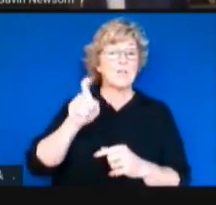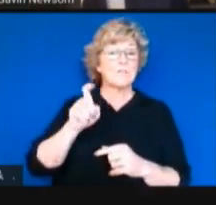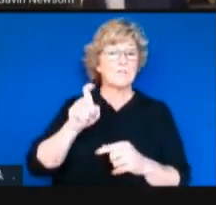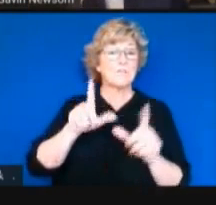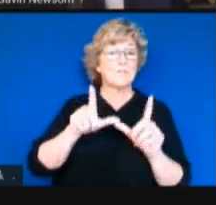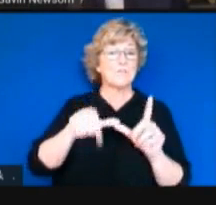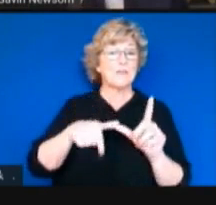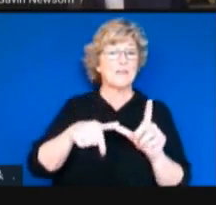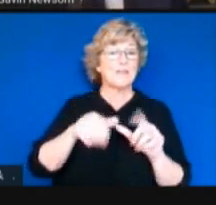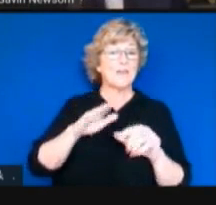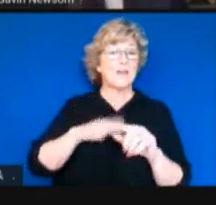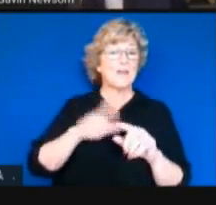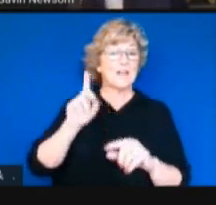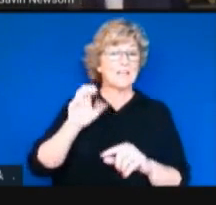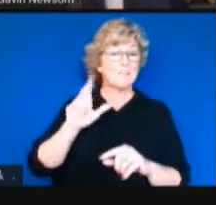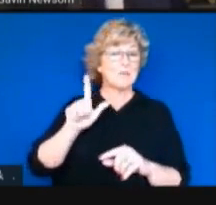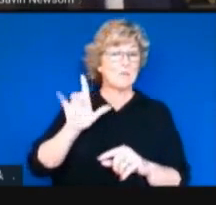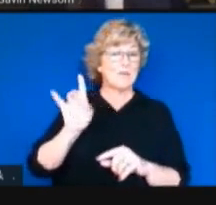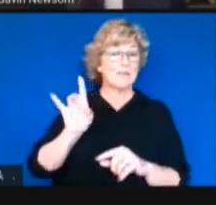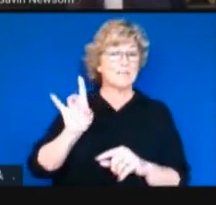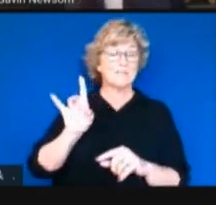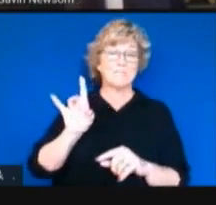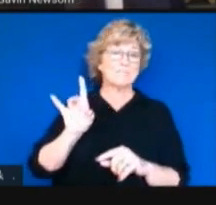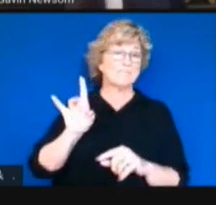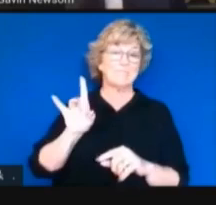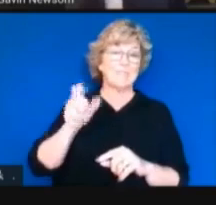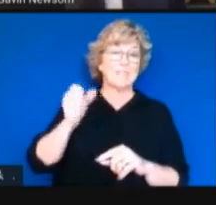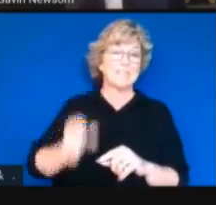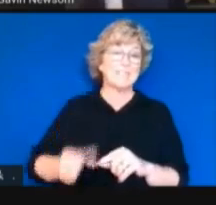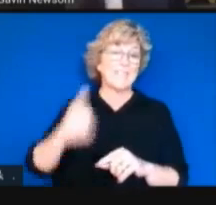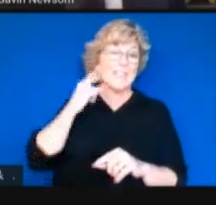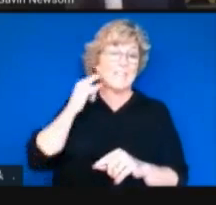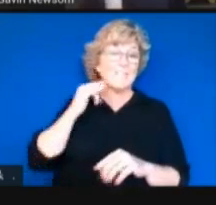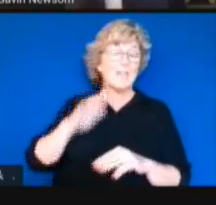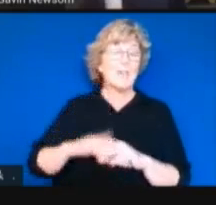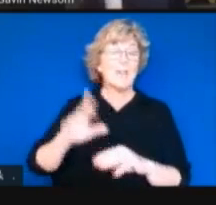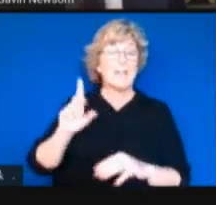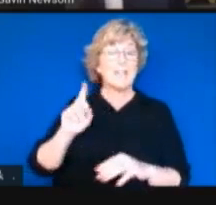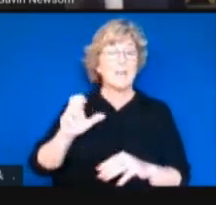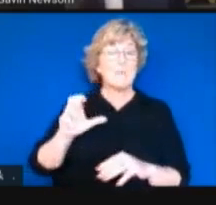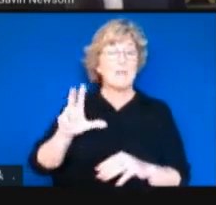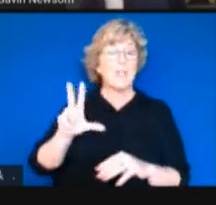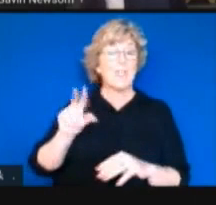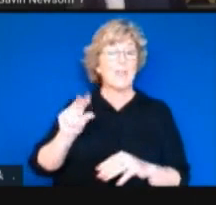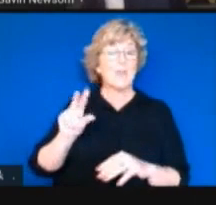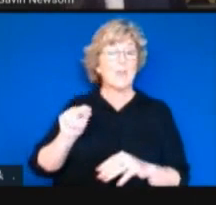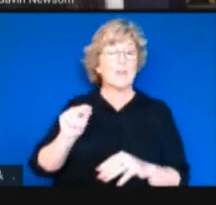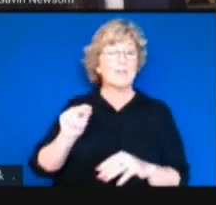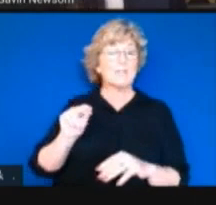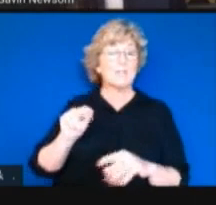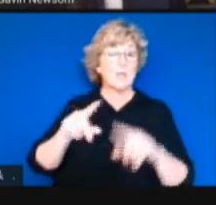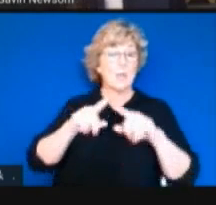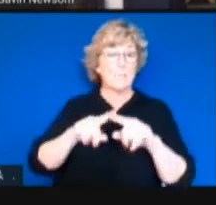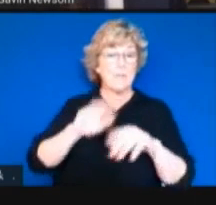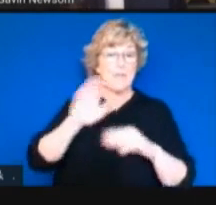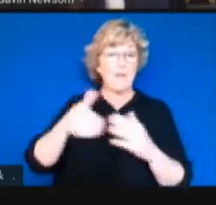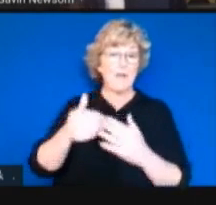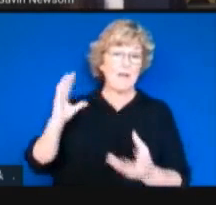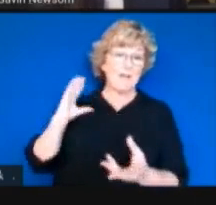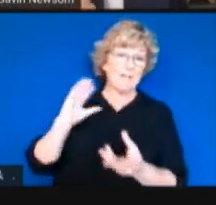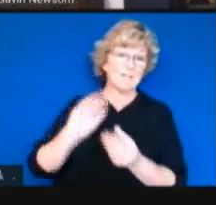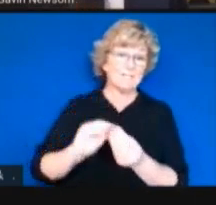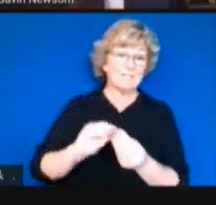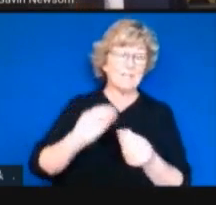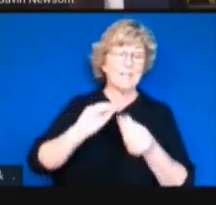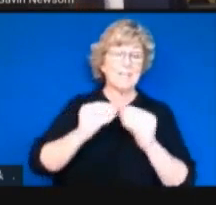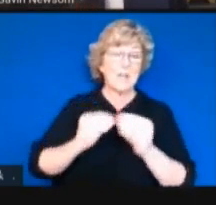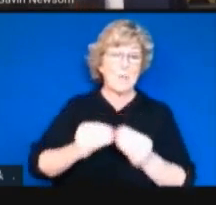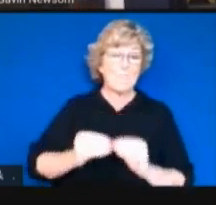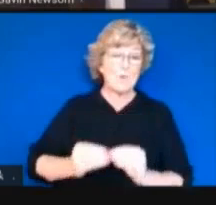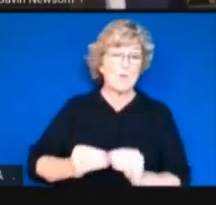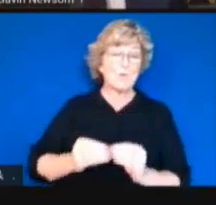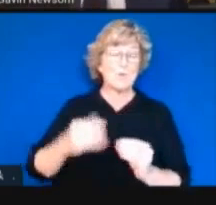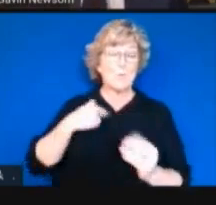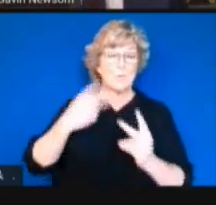YOU MAY RECALL THAT THE EXPIRATION IN SAN JOAQUIN VALLEY WAS ON THE 28th OF THIS MONTH AND SOUTHERN CALIFORNIA THE 30th OF THIS MONTH.